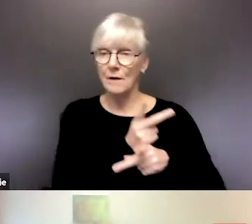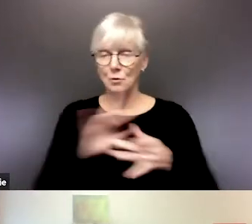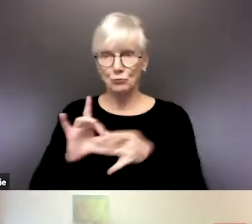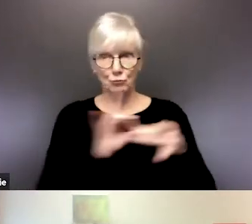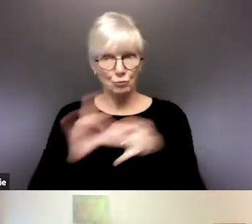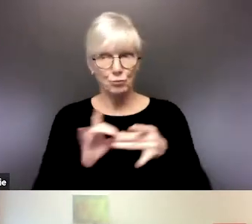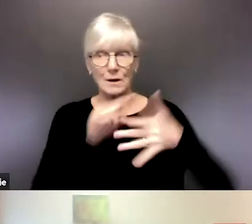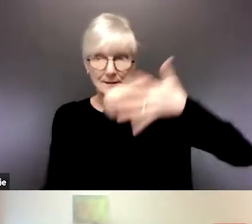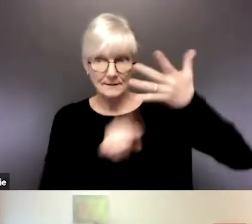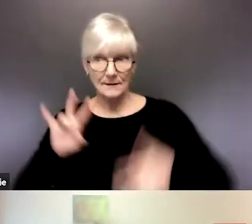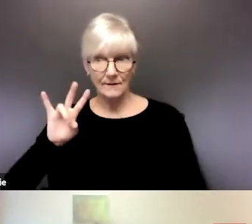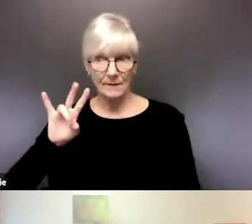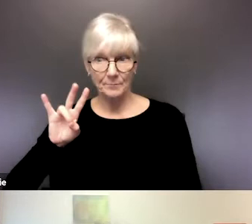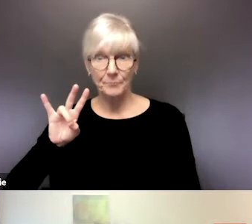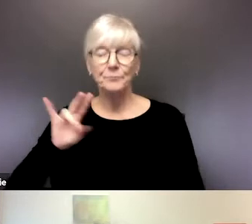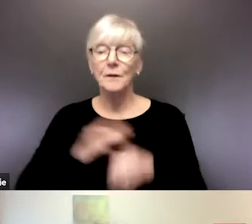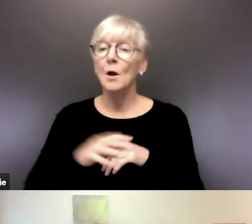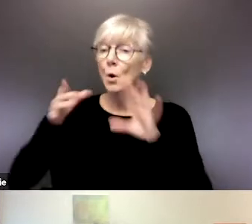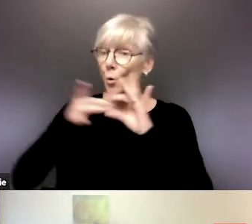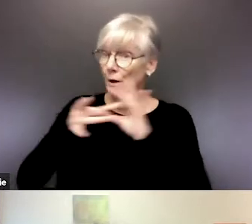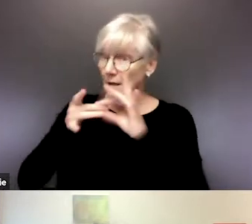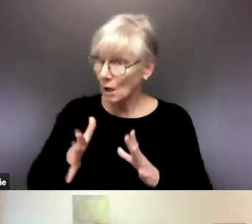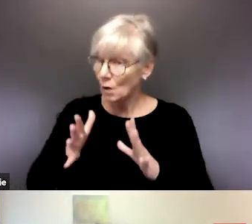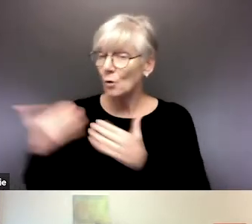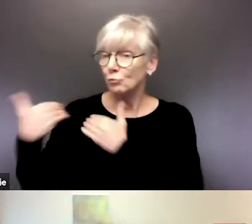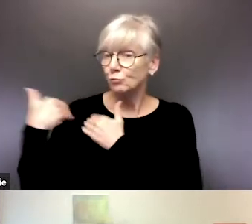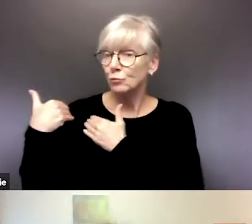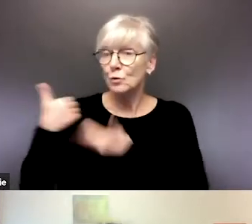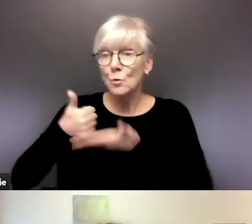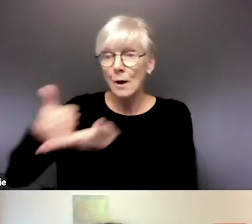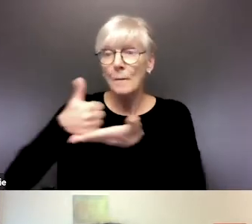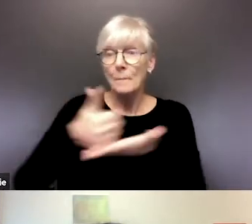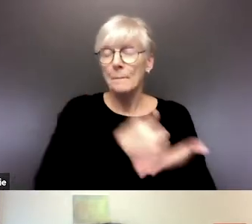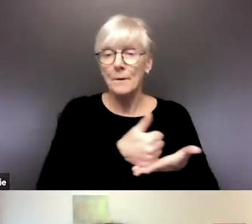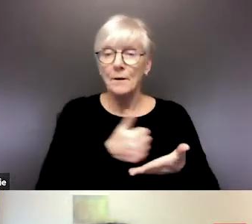are managed by a coordinator who will assist employees from the time they stop working until